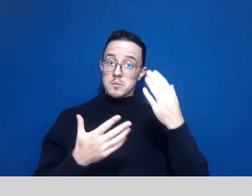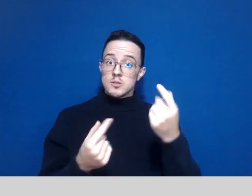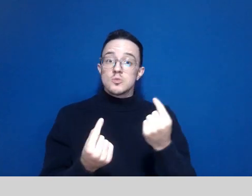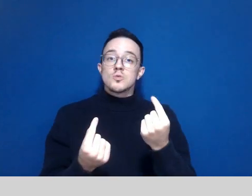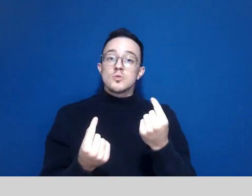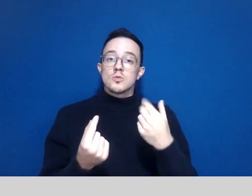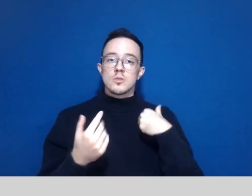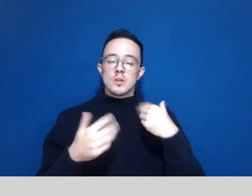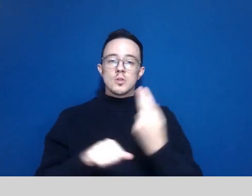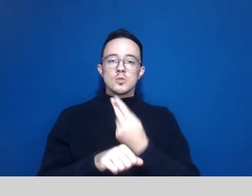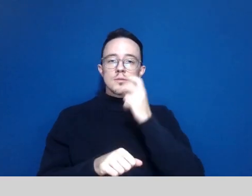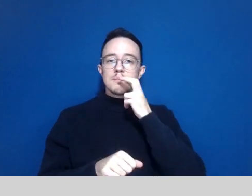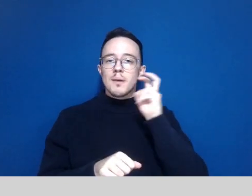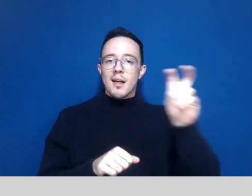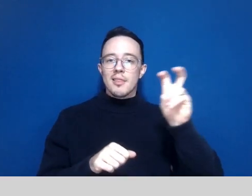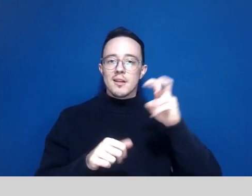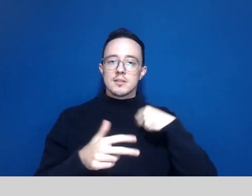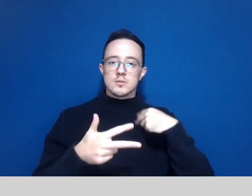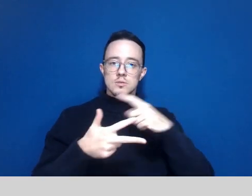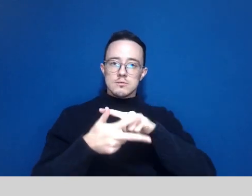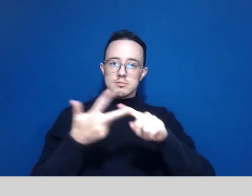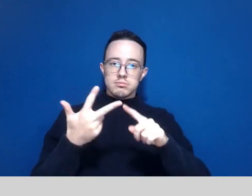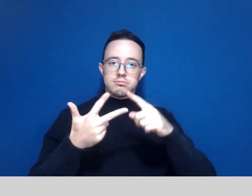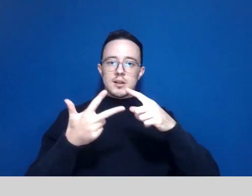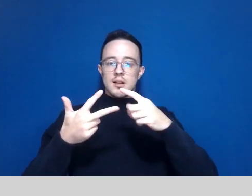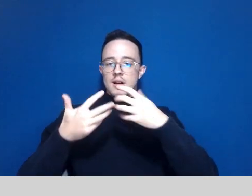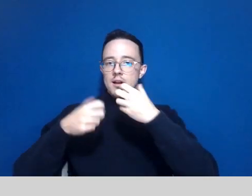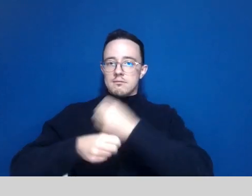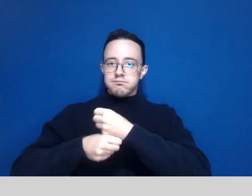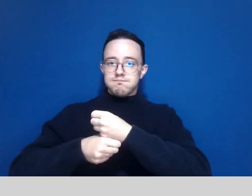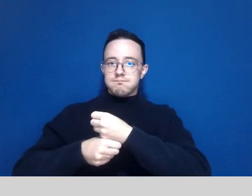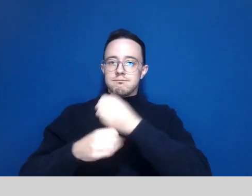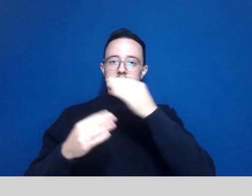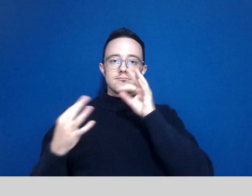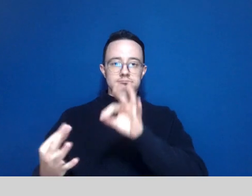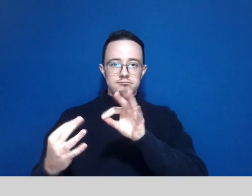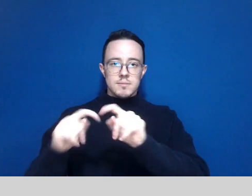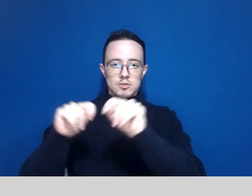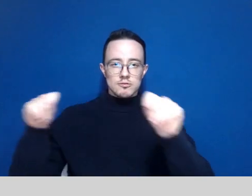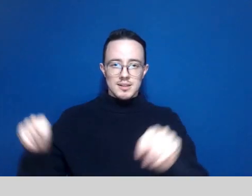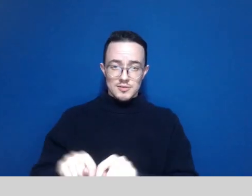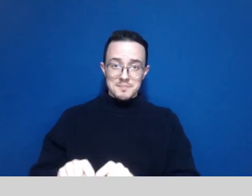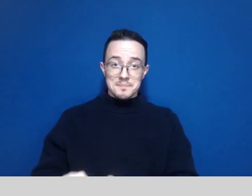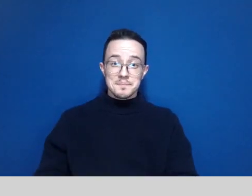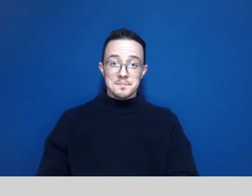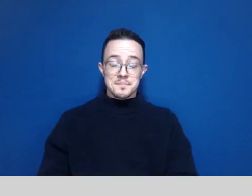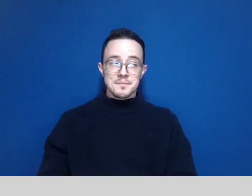So the other format is an SRT format and I'm going to show you what that looks like.